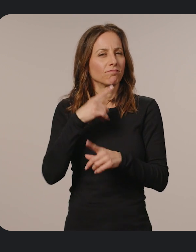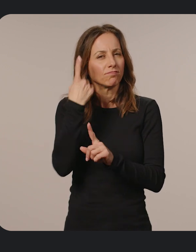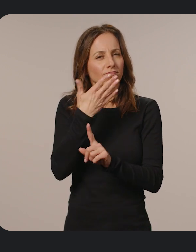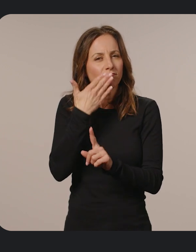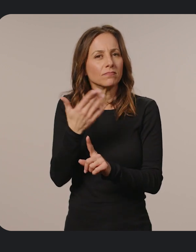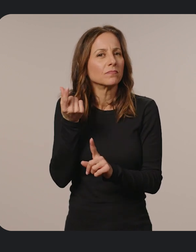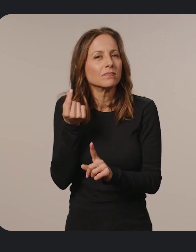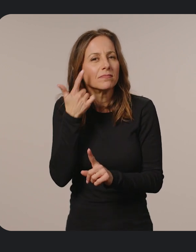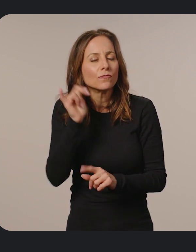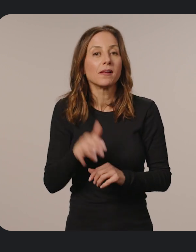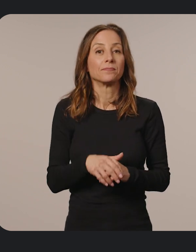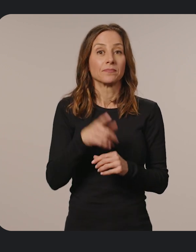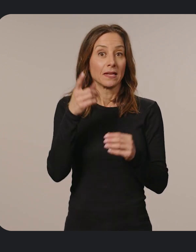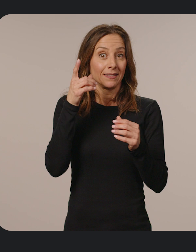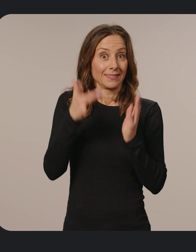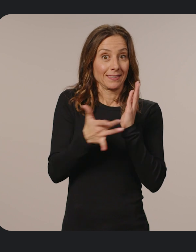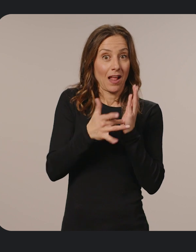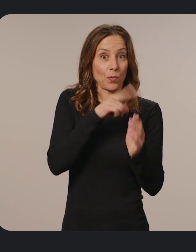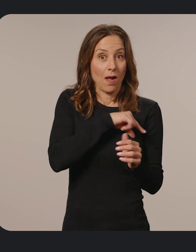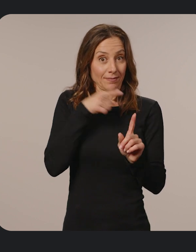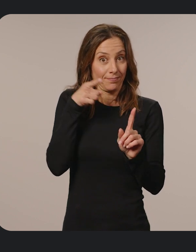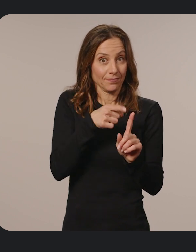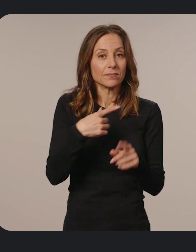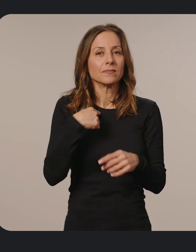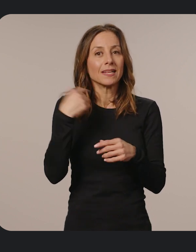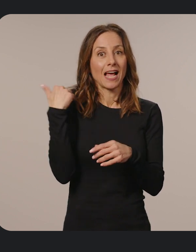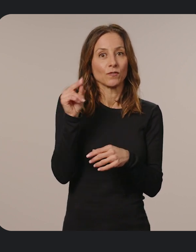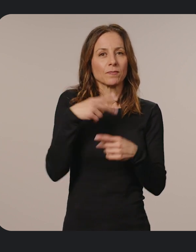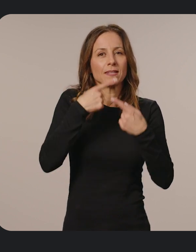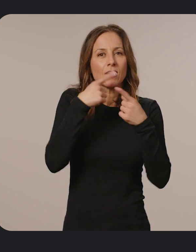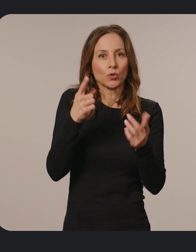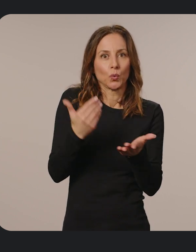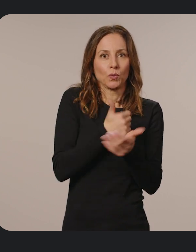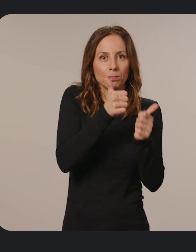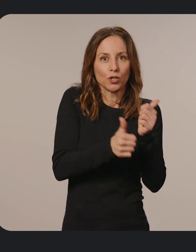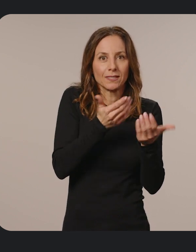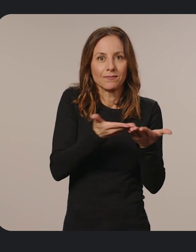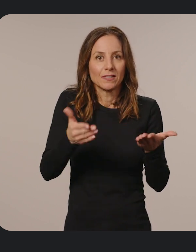Considering technical quality specifically, last November we announced a new per-device quality bar